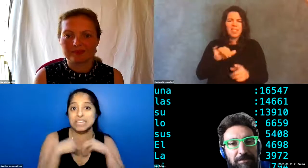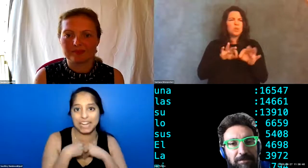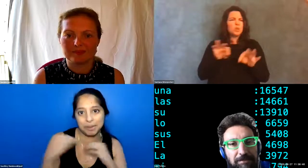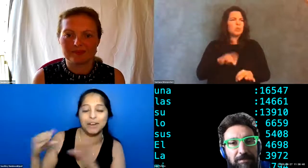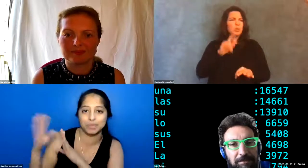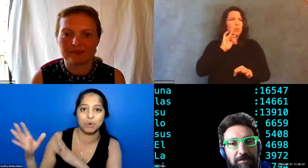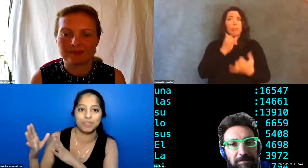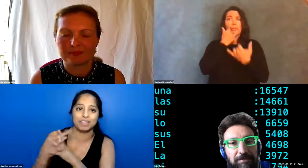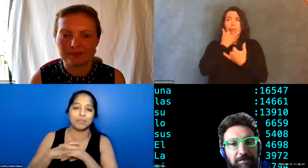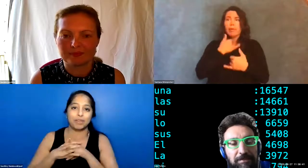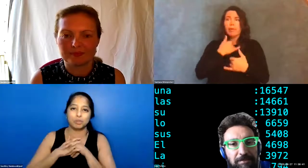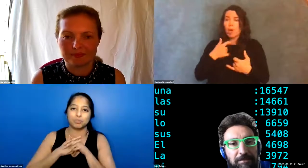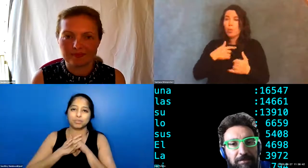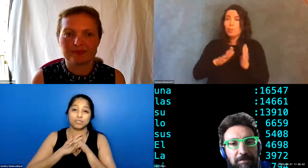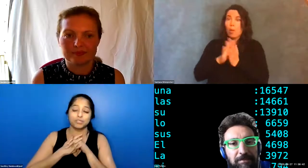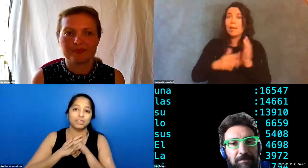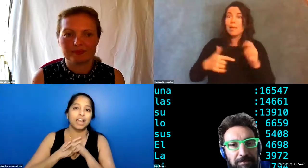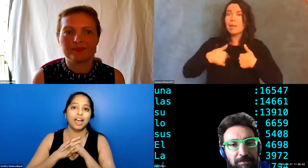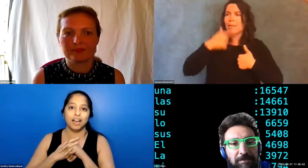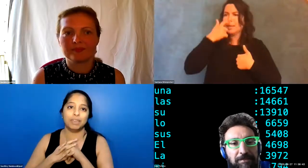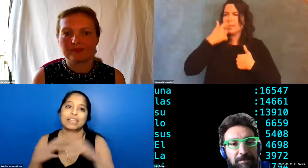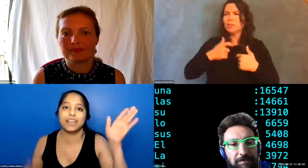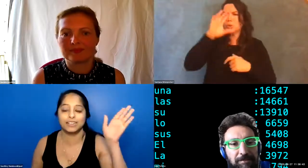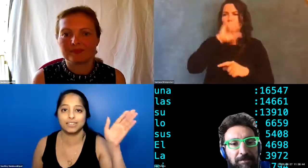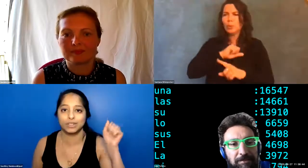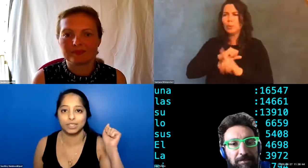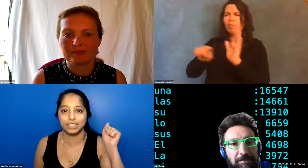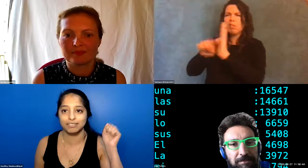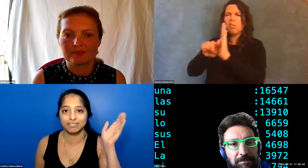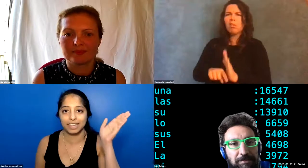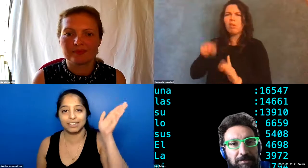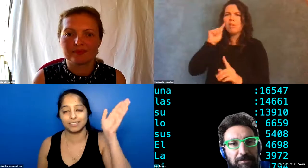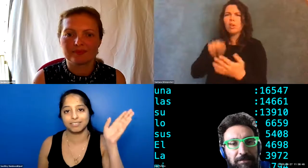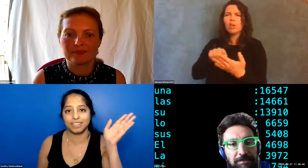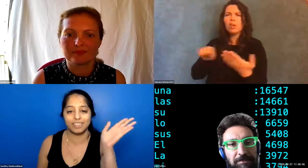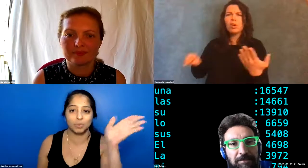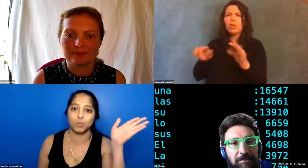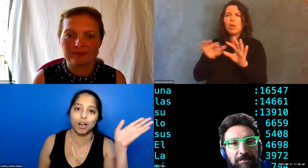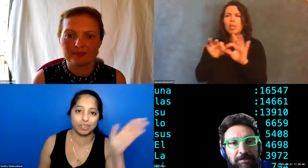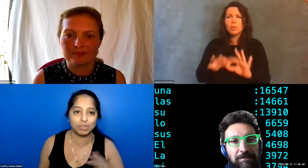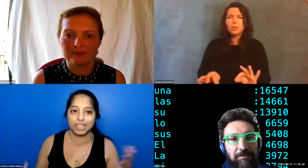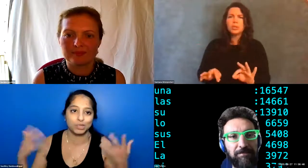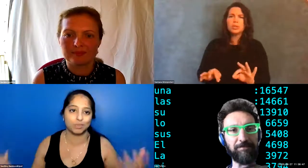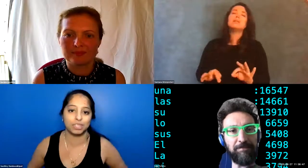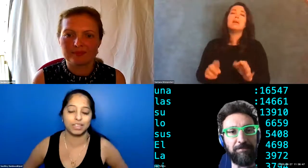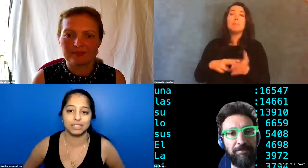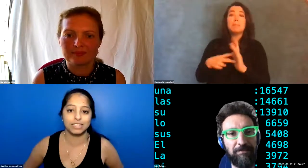I know it's motivated other people too. And that's not necessarily like -- thing with walls. But that's something that we see.